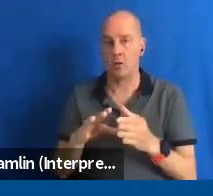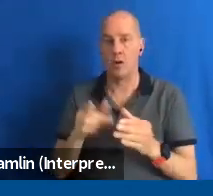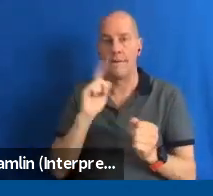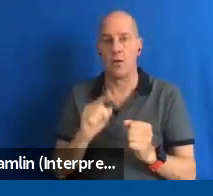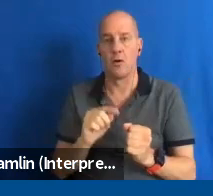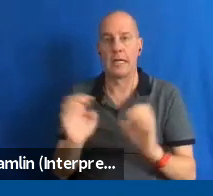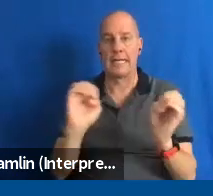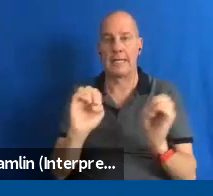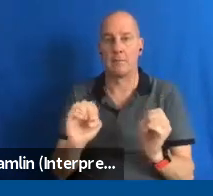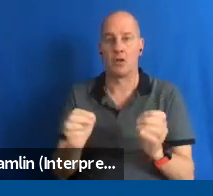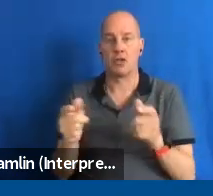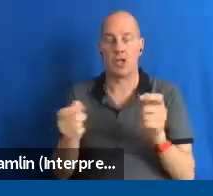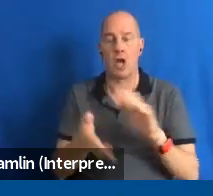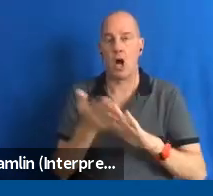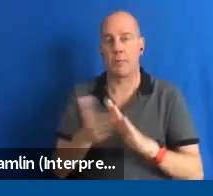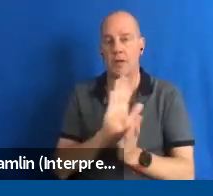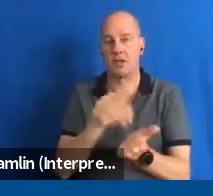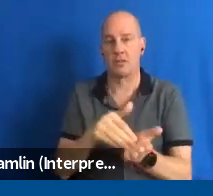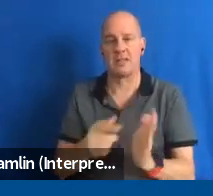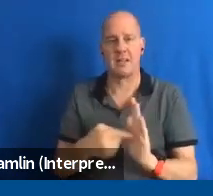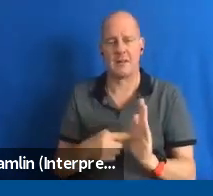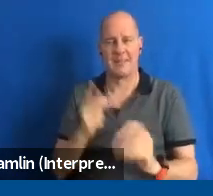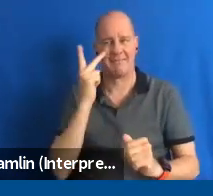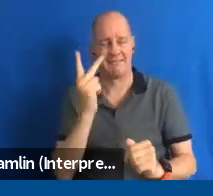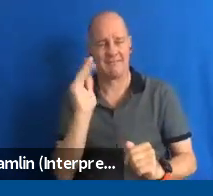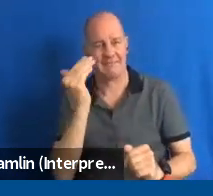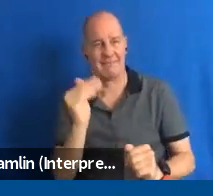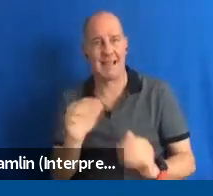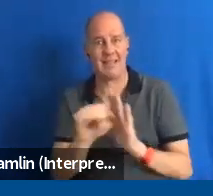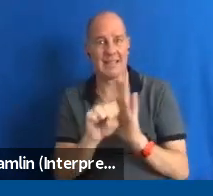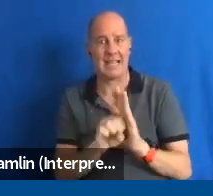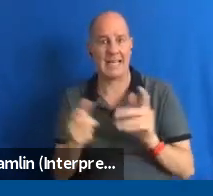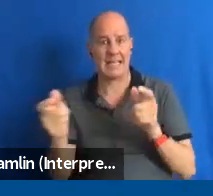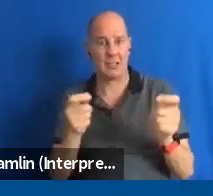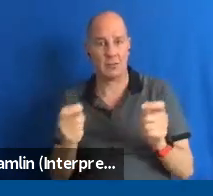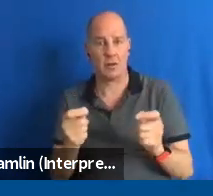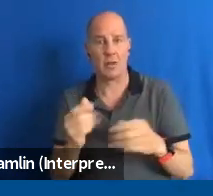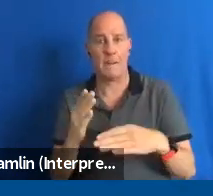center. Sometimes I perceive the state is in the control between the counties,